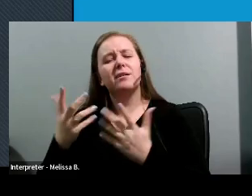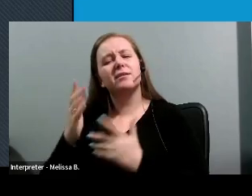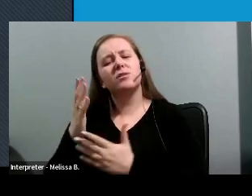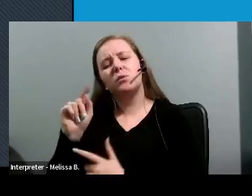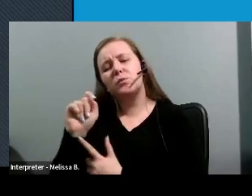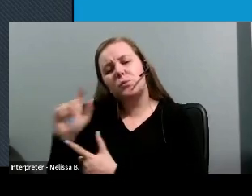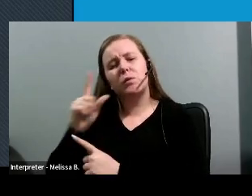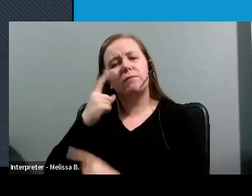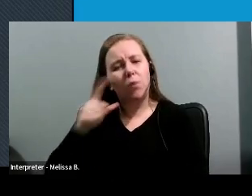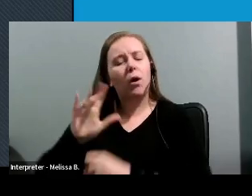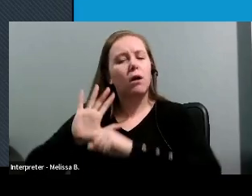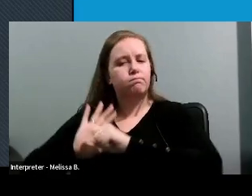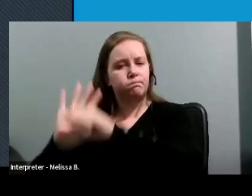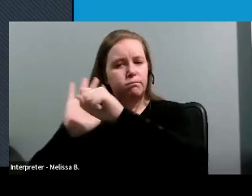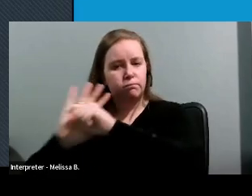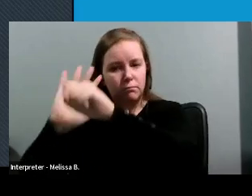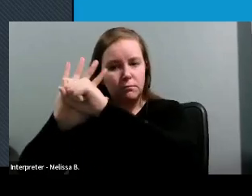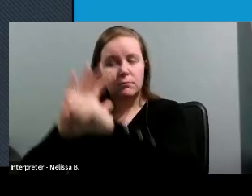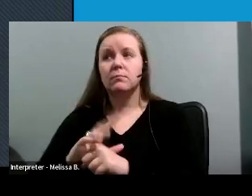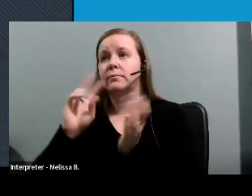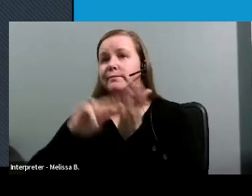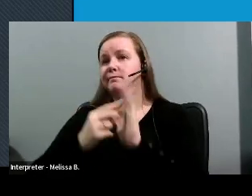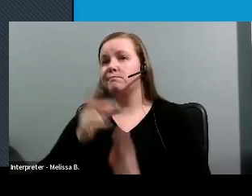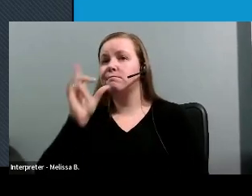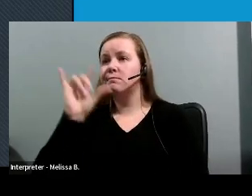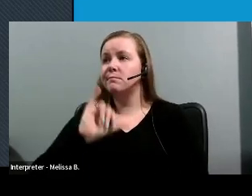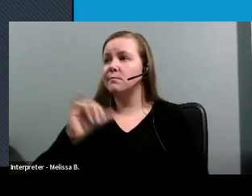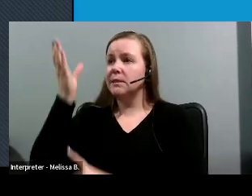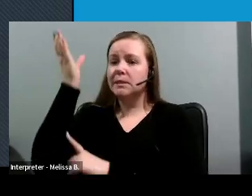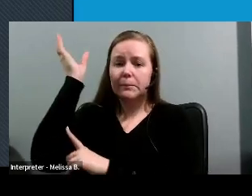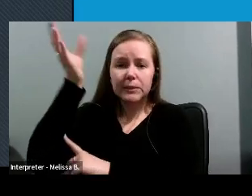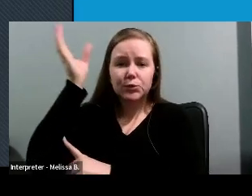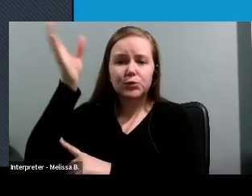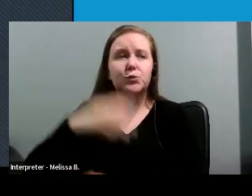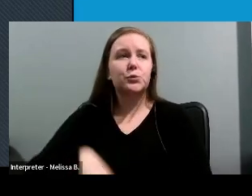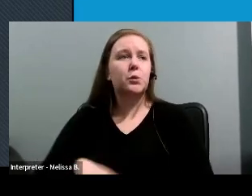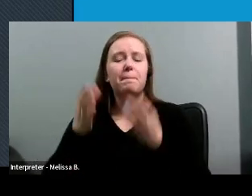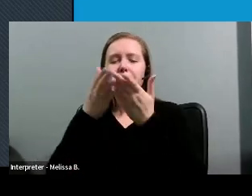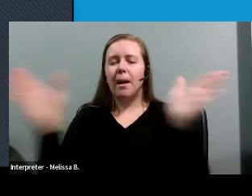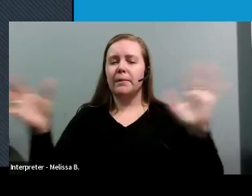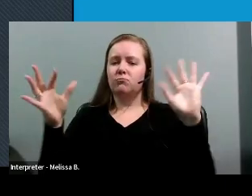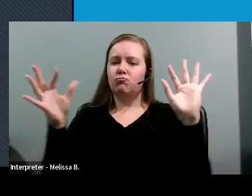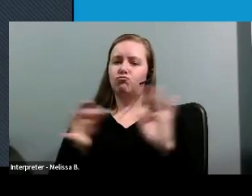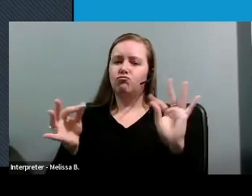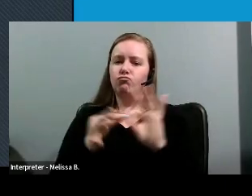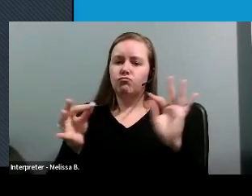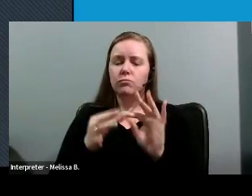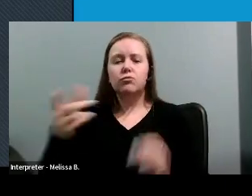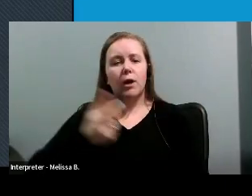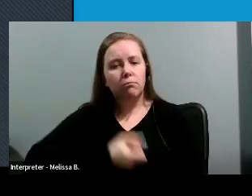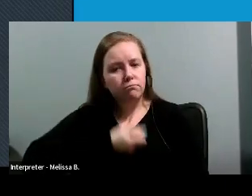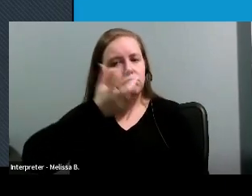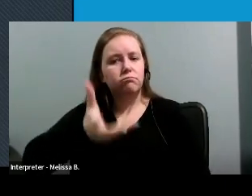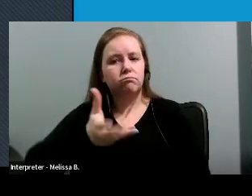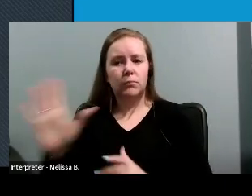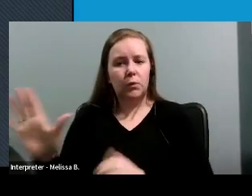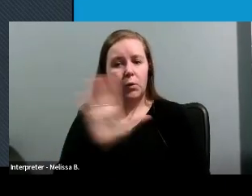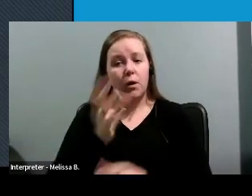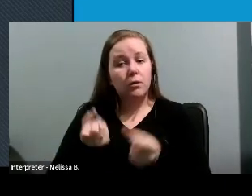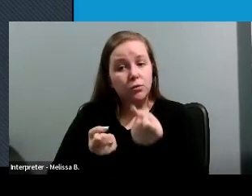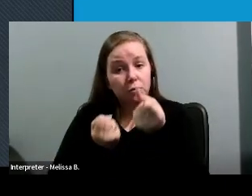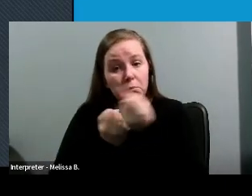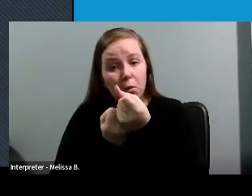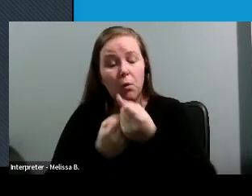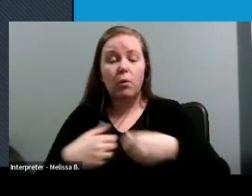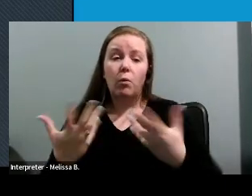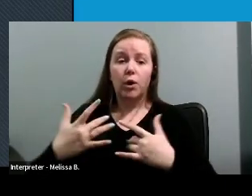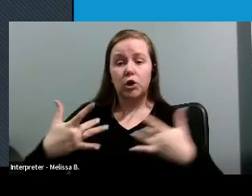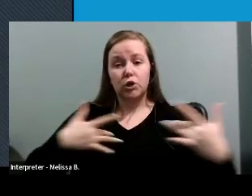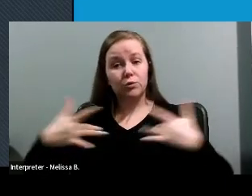Shannon Spencer (she/her): So it's a speech or sort of a public statement where you can voice your support or concern for a particular issue or topic.